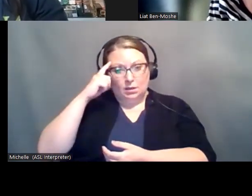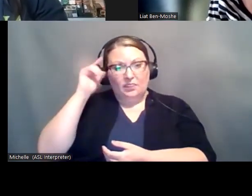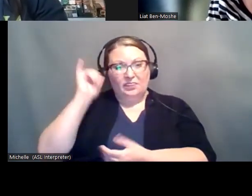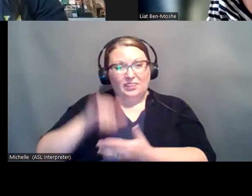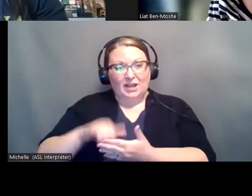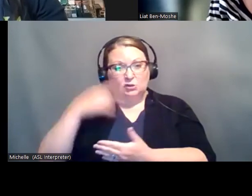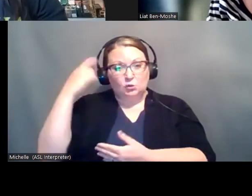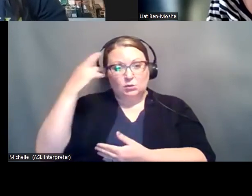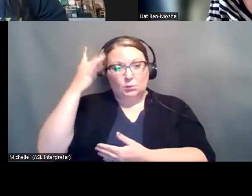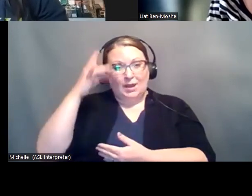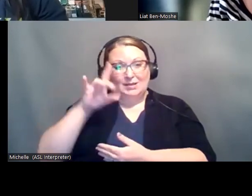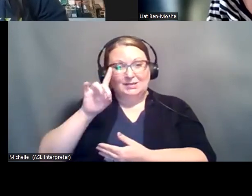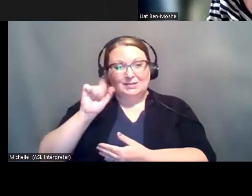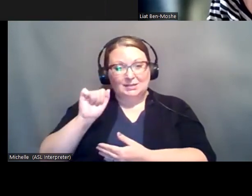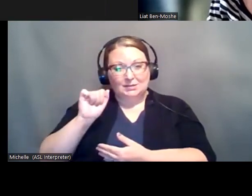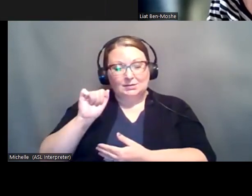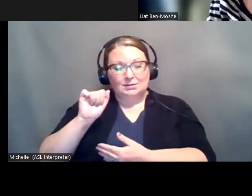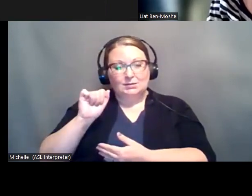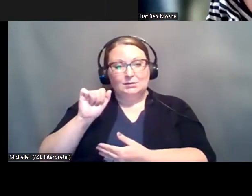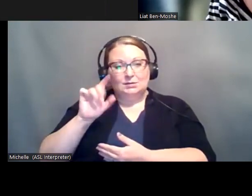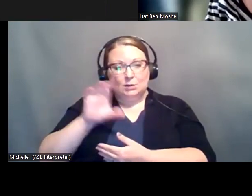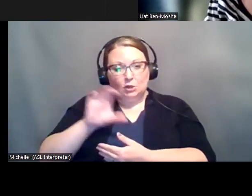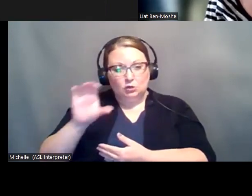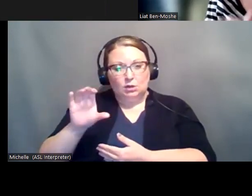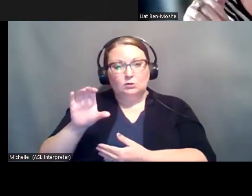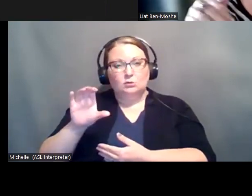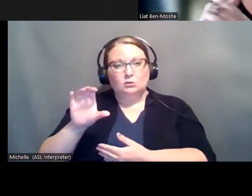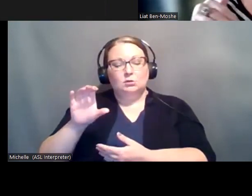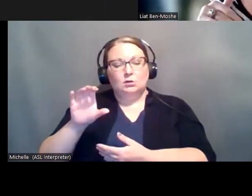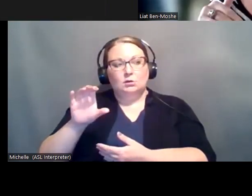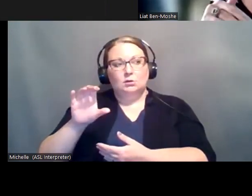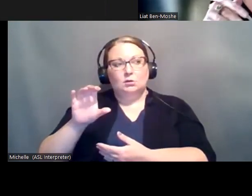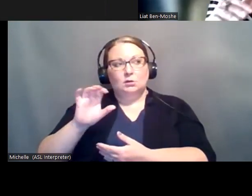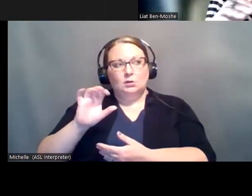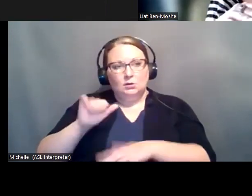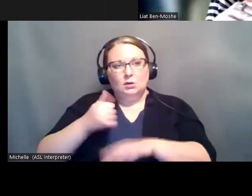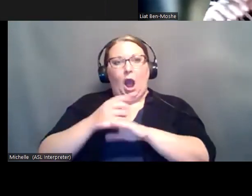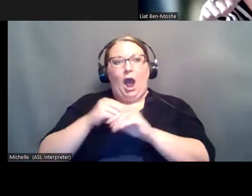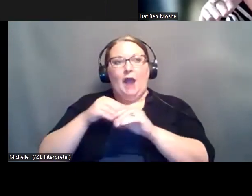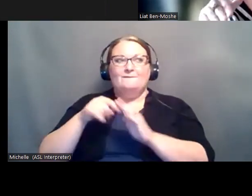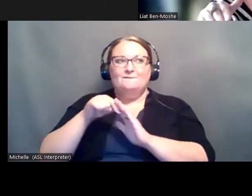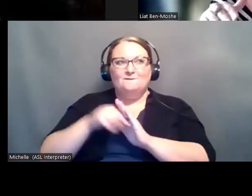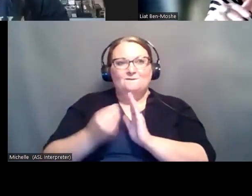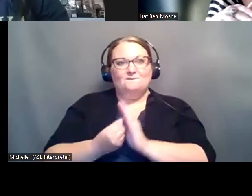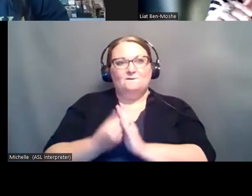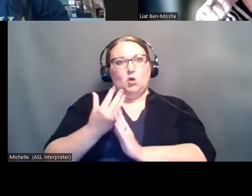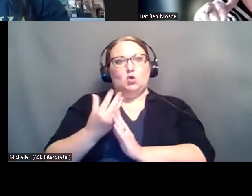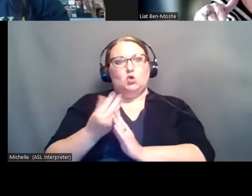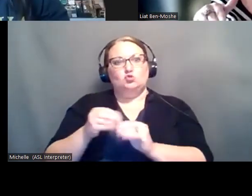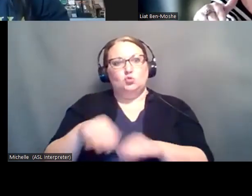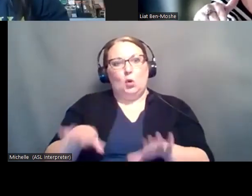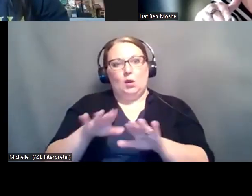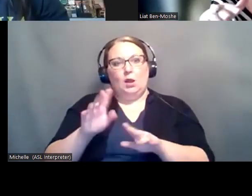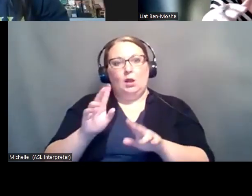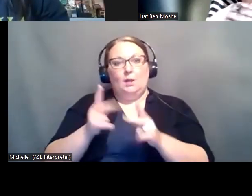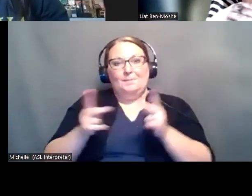of Disability Cultural Centers form on fertile grounds. Meaning either in places that have disability studies programs